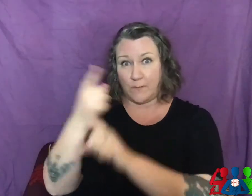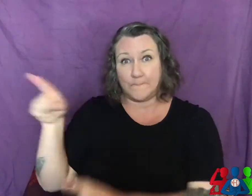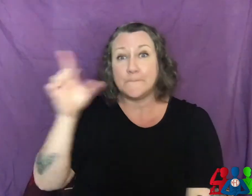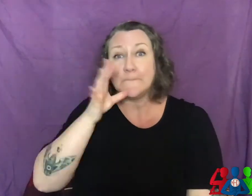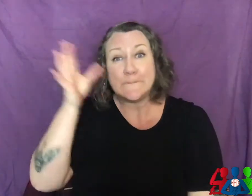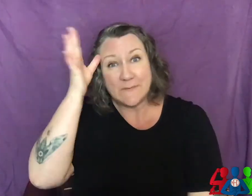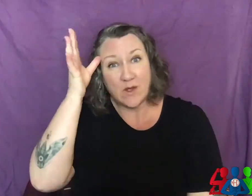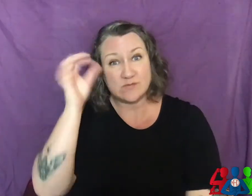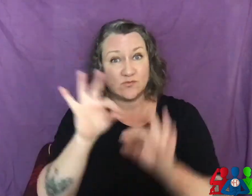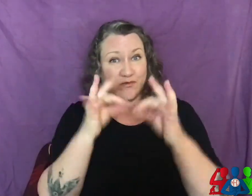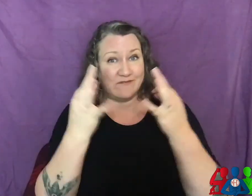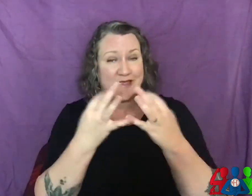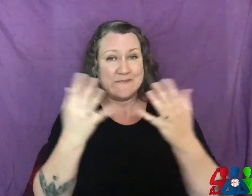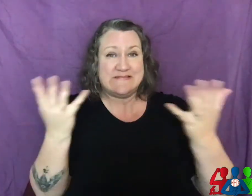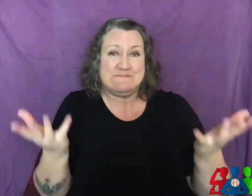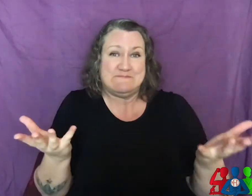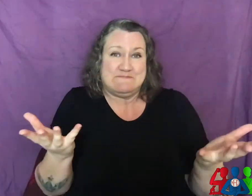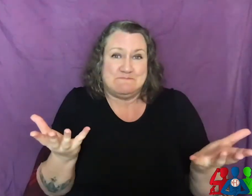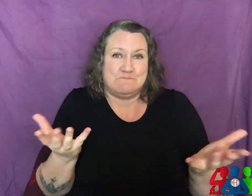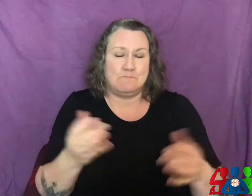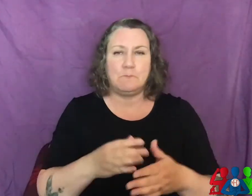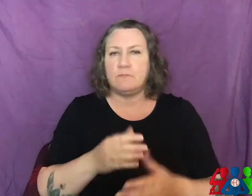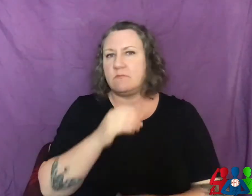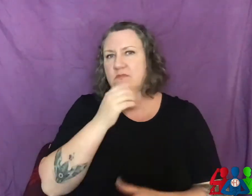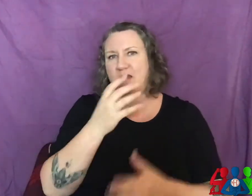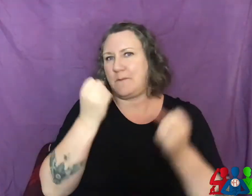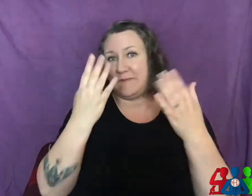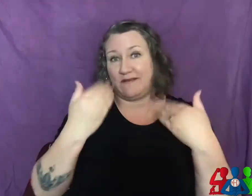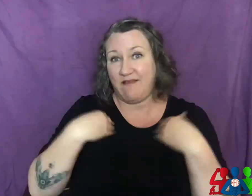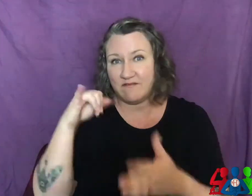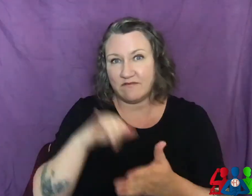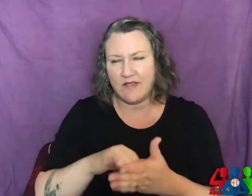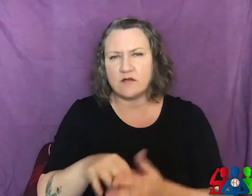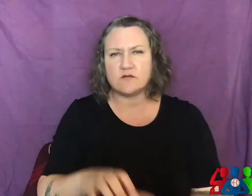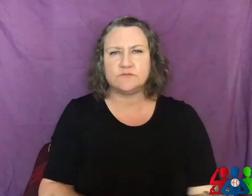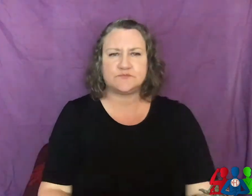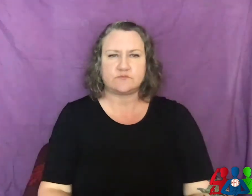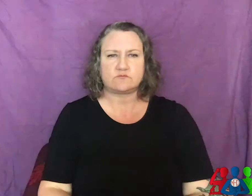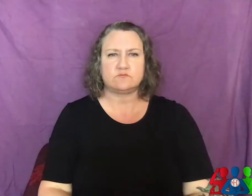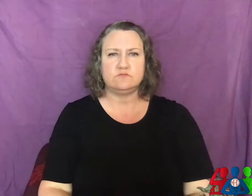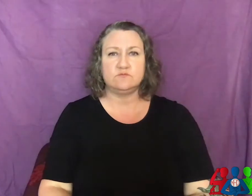communication at home. So we can't expect that their parents or other family members will be